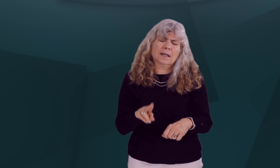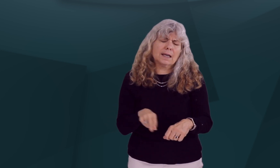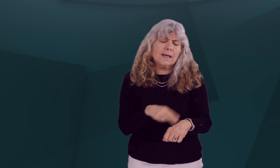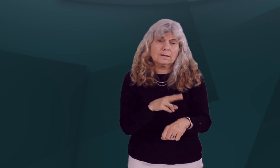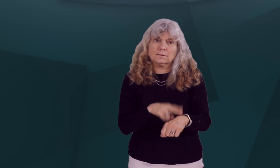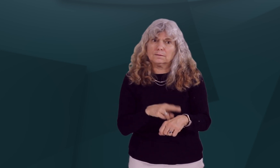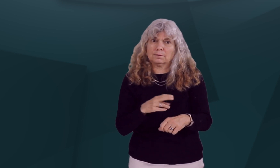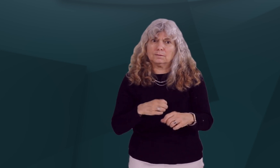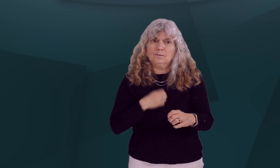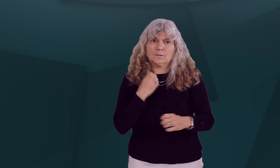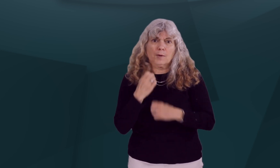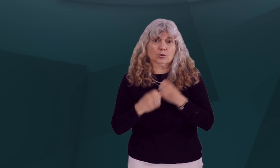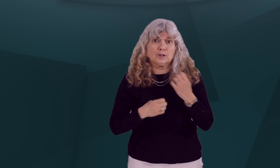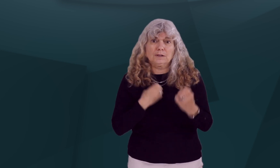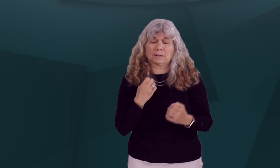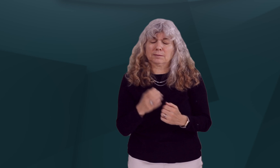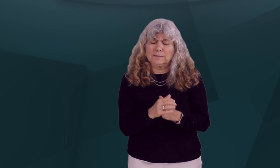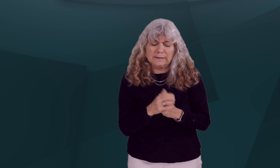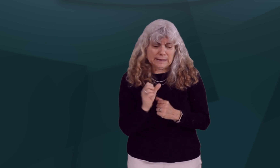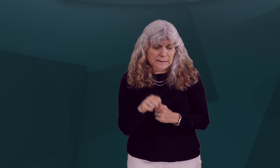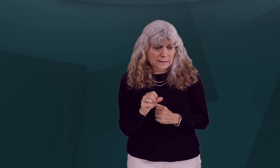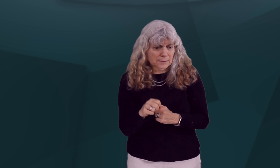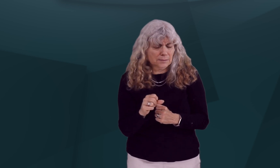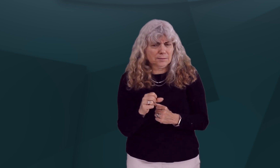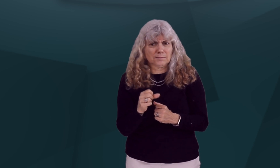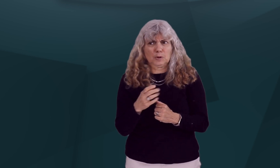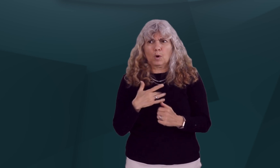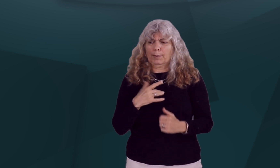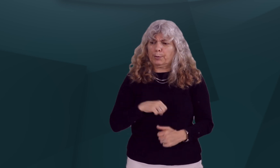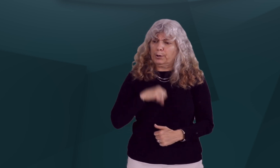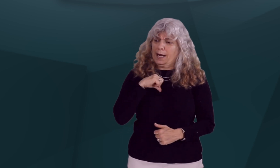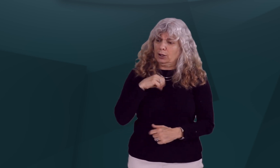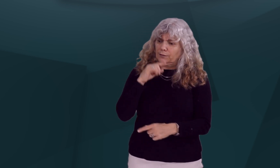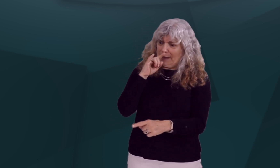You hope that your child will make you proud. That is a normal emotion.